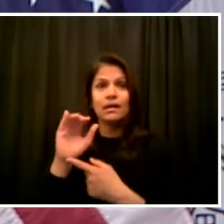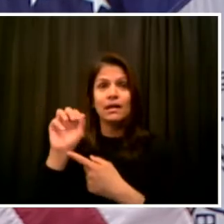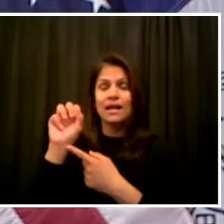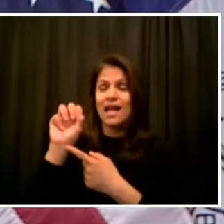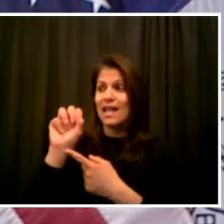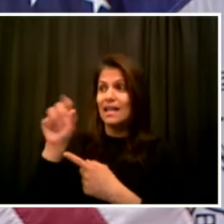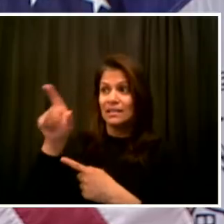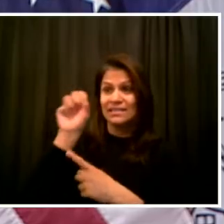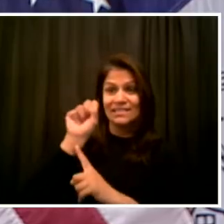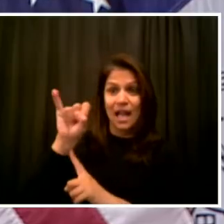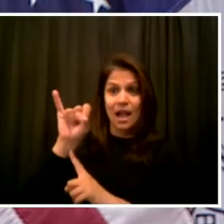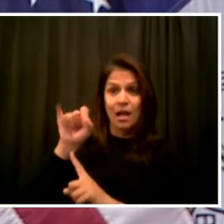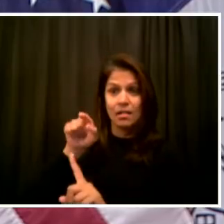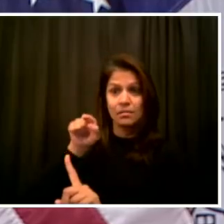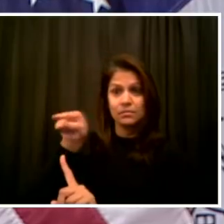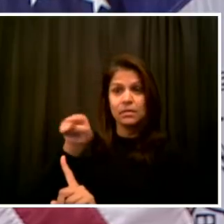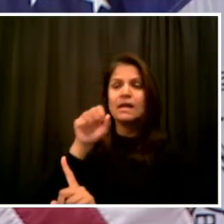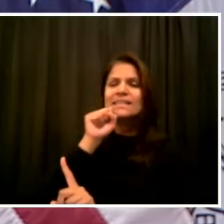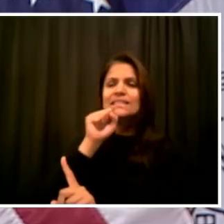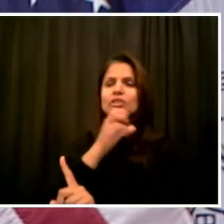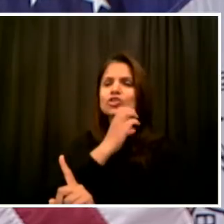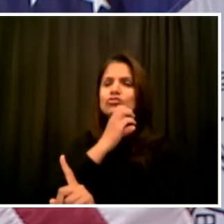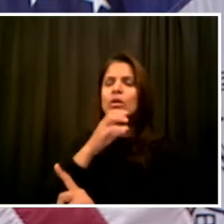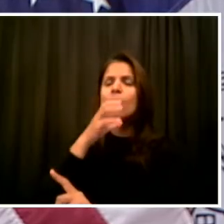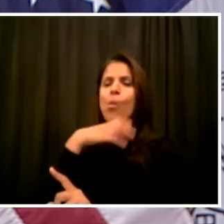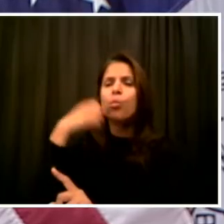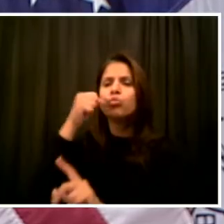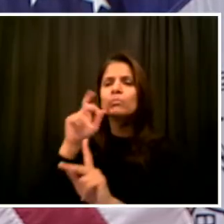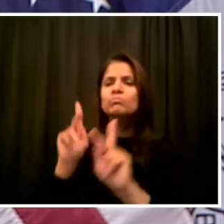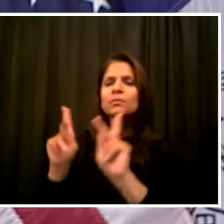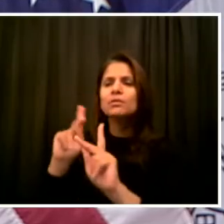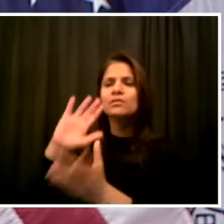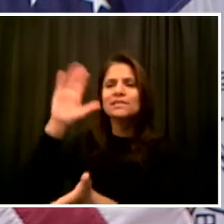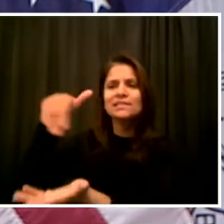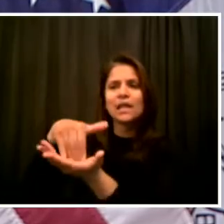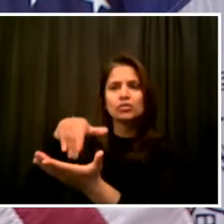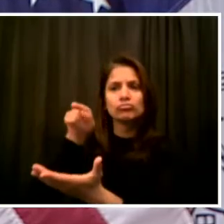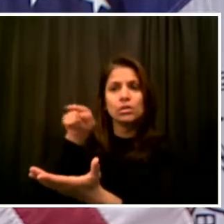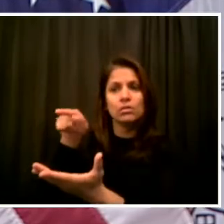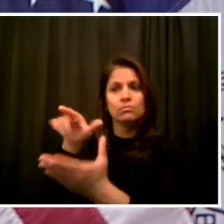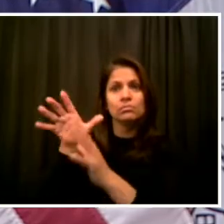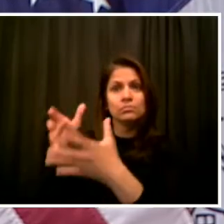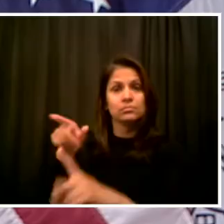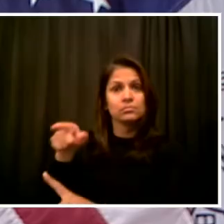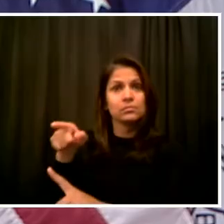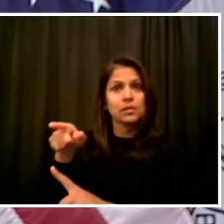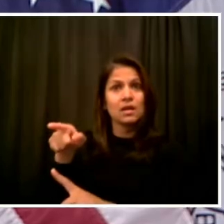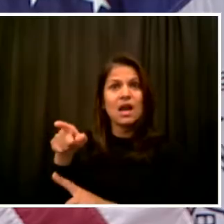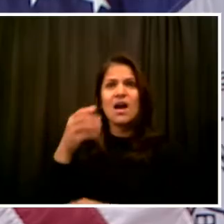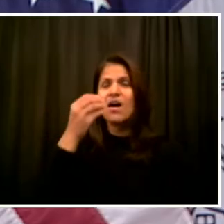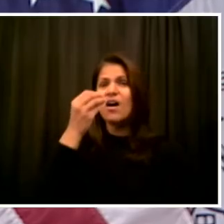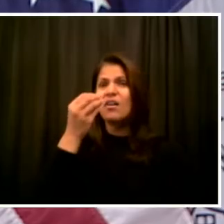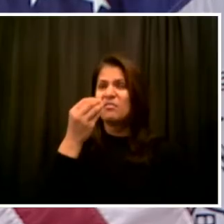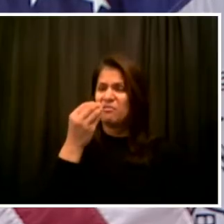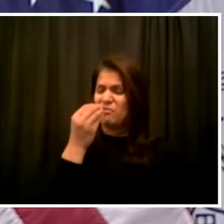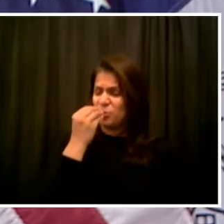BREAD, POTATOES. I WANT TO SEE WHAT YOU HAVE TO SA Y. DO YOU THINK IT'S ACCEPTABLE PEOPLE A REREECIVNGI